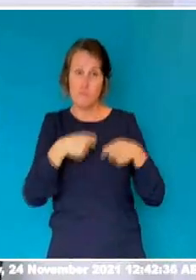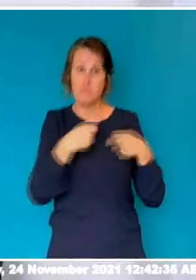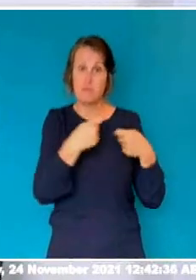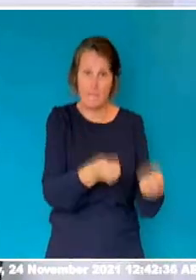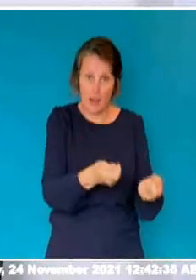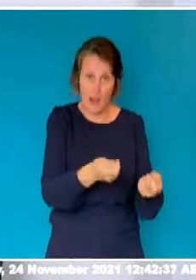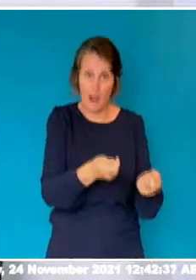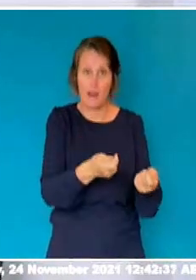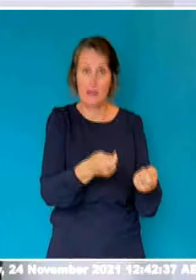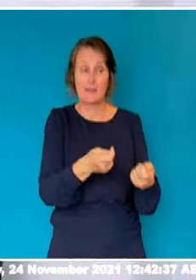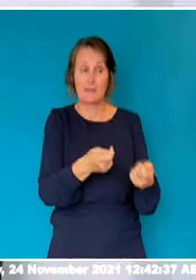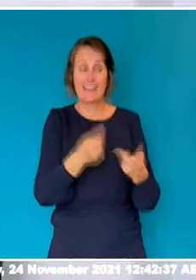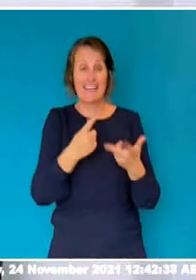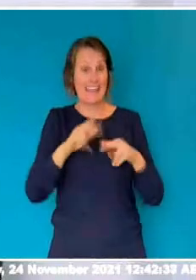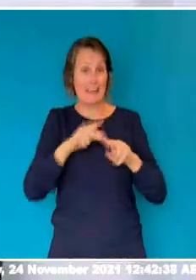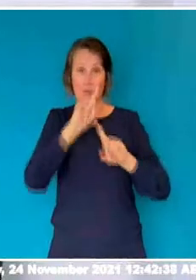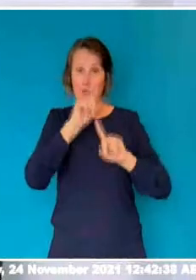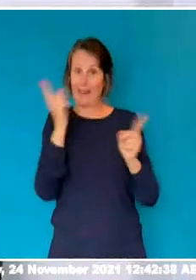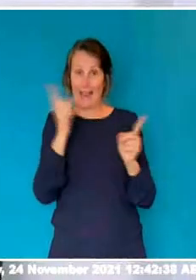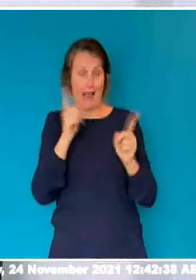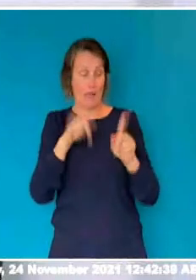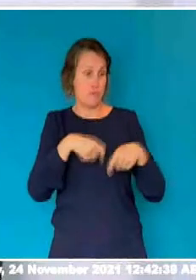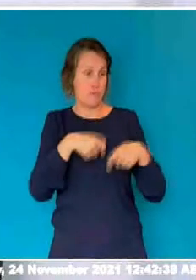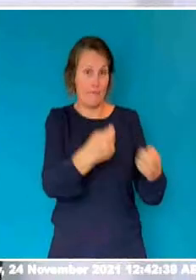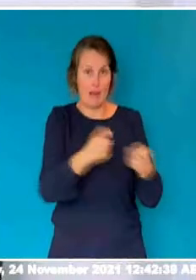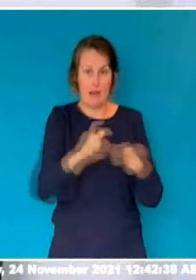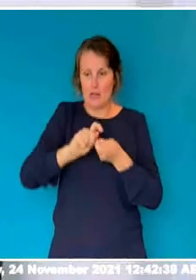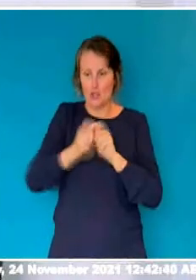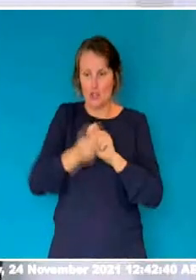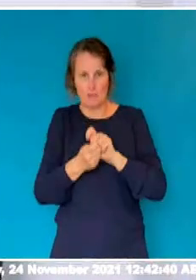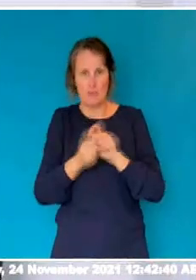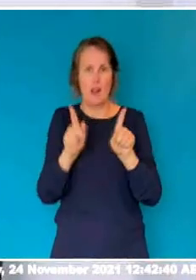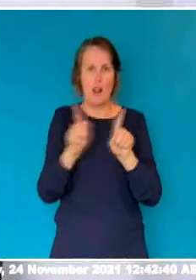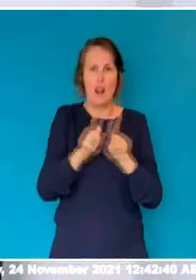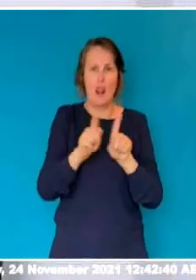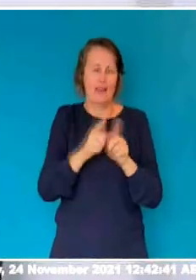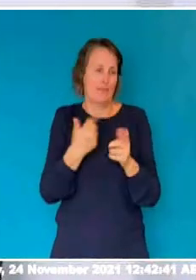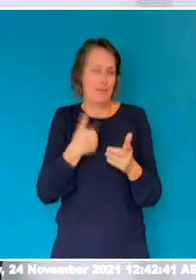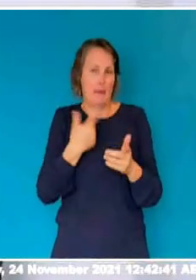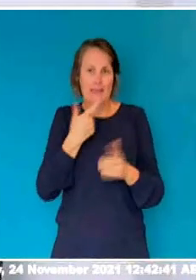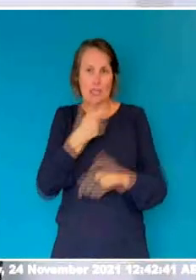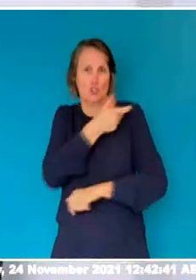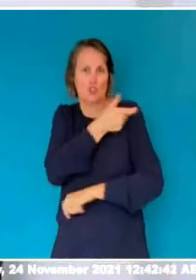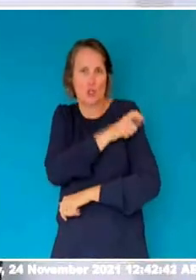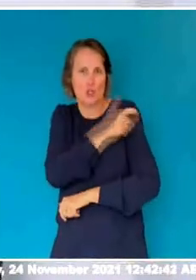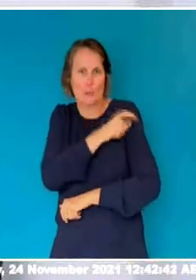the request and then lists things such as security constraints, compatibility issues